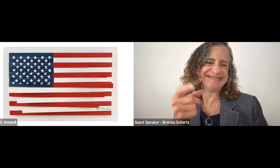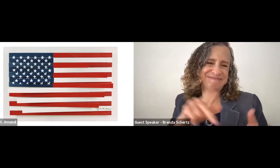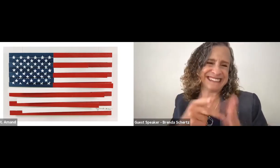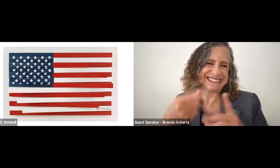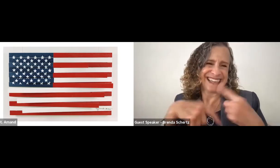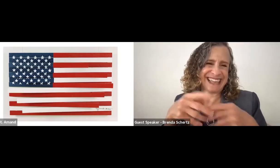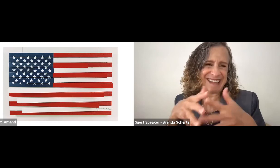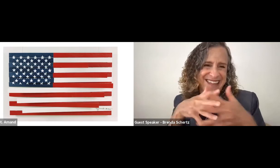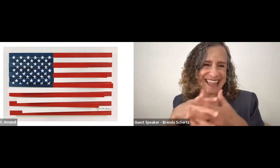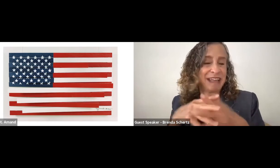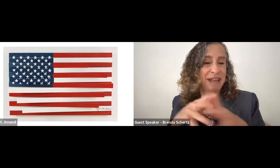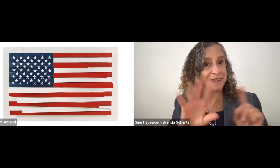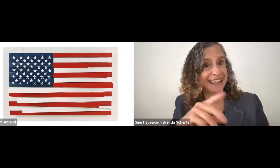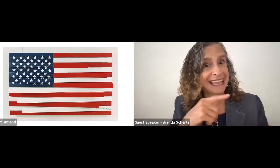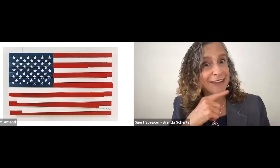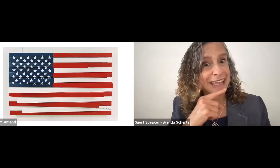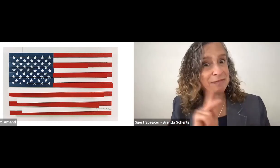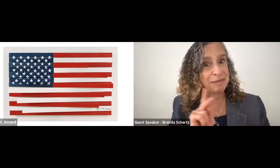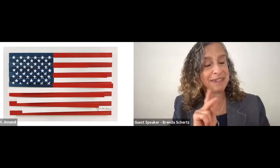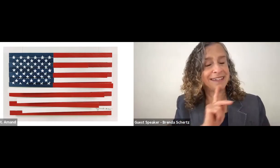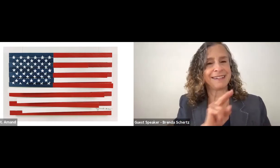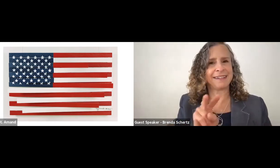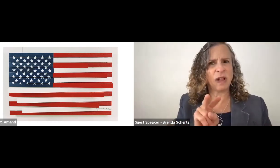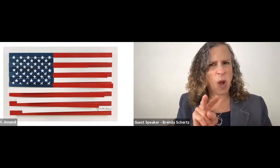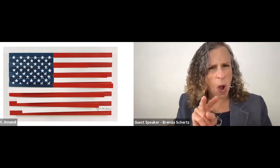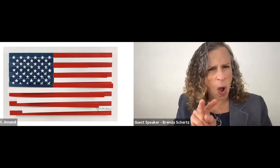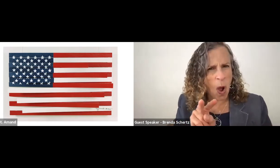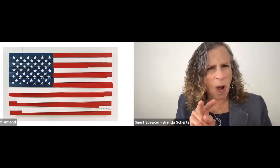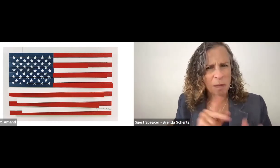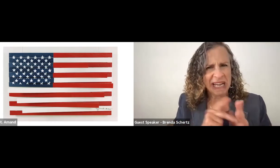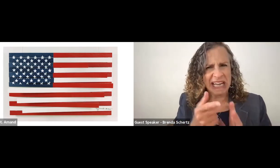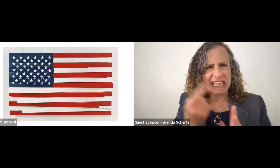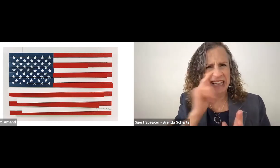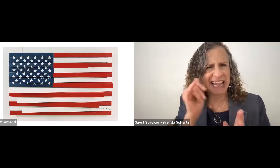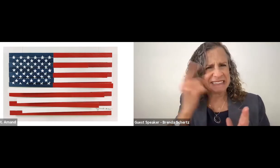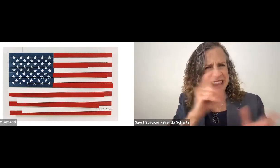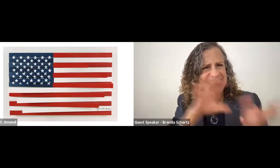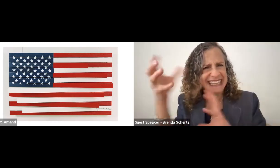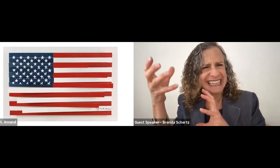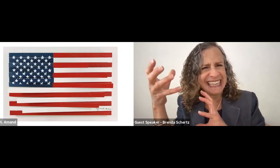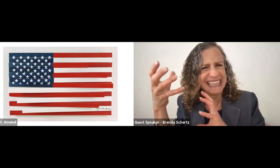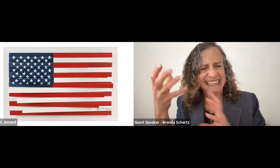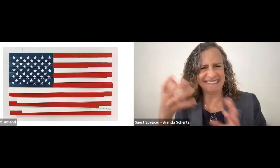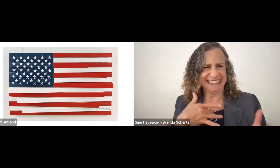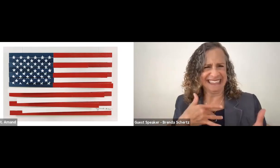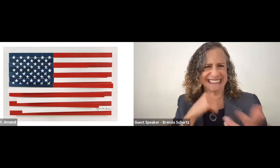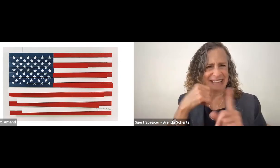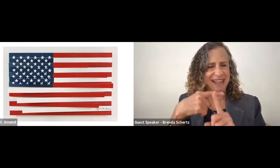Deaf people would be like, "Oh!" Deaf people felt like, "Oh, yes, we understand that," but hearing people, like,